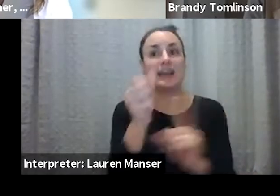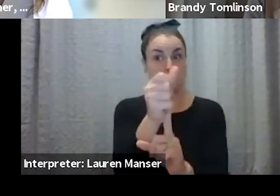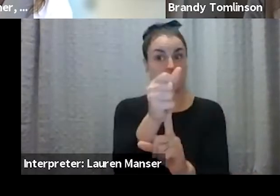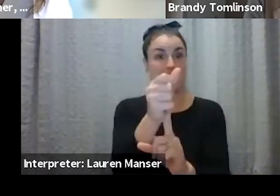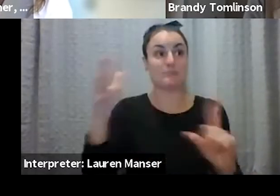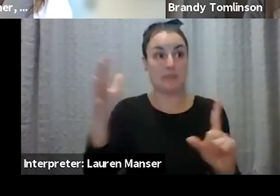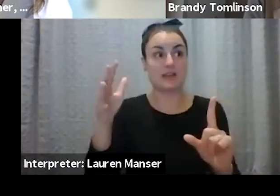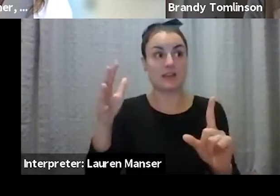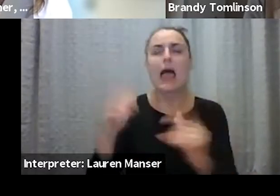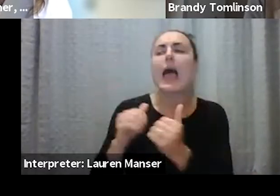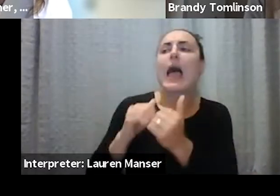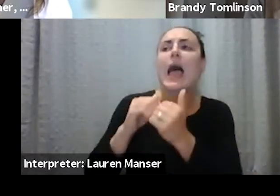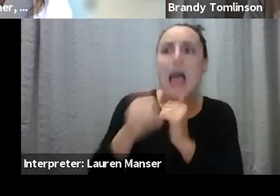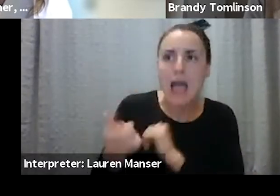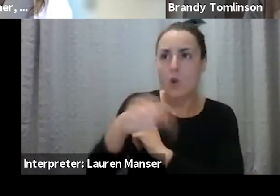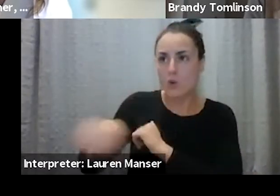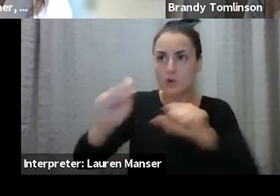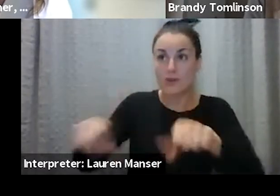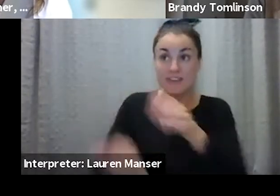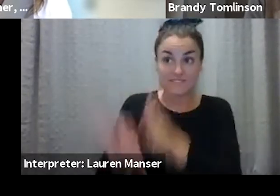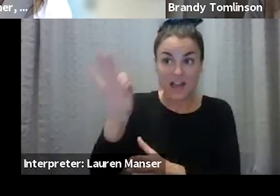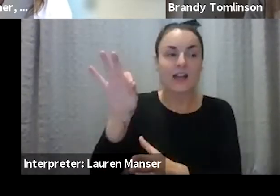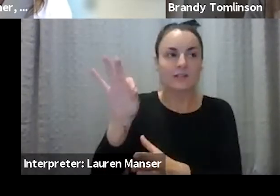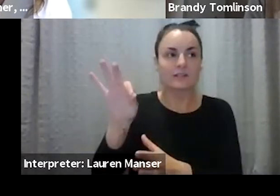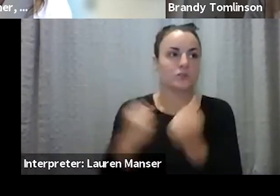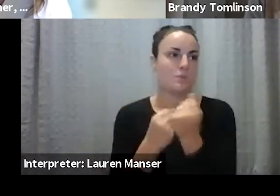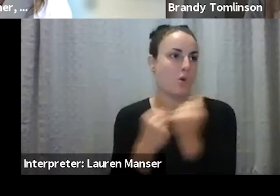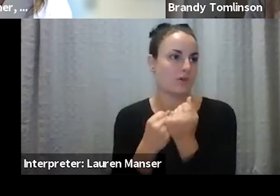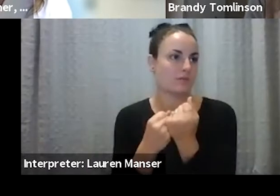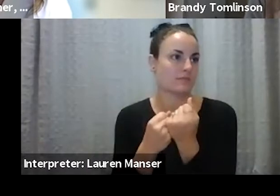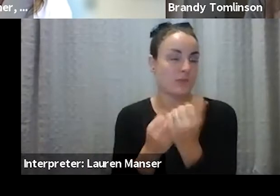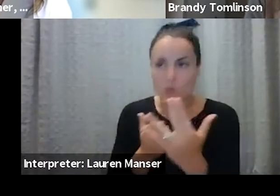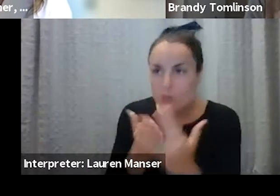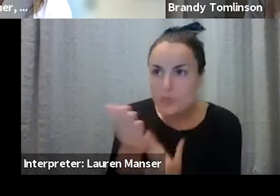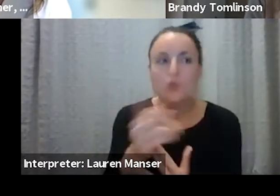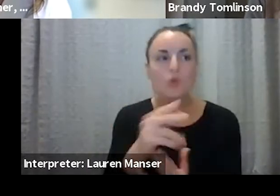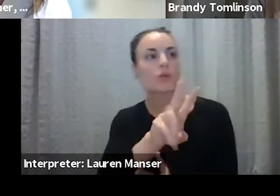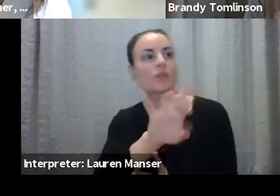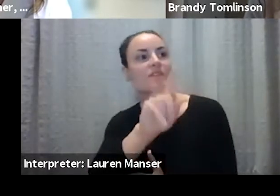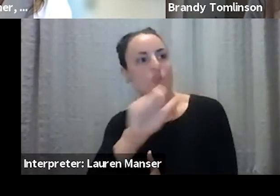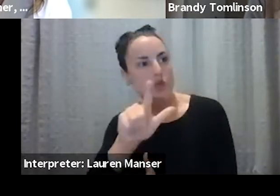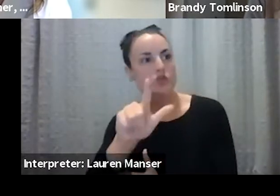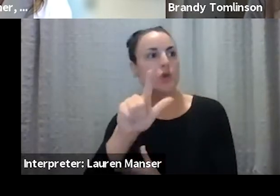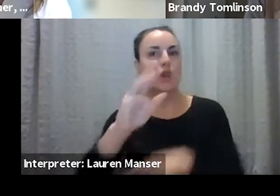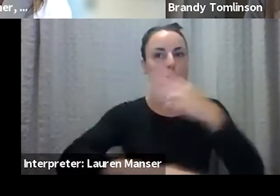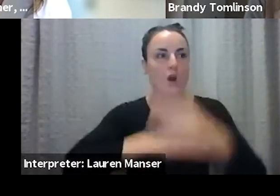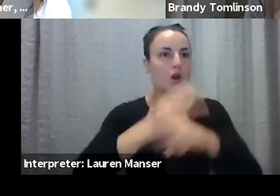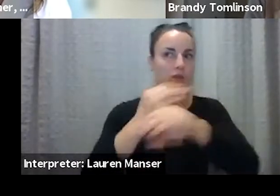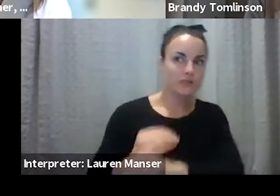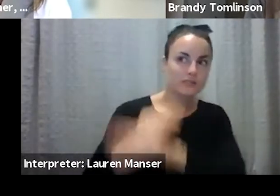amongst this kind of new virtual world, and how that in particular impacts people with non-obvious disabilities,